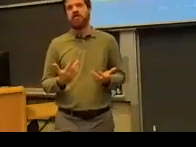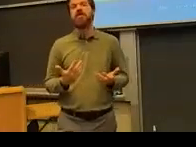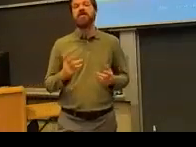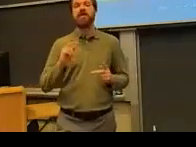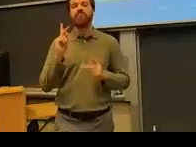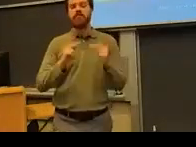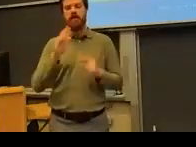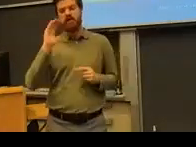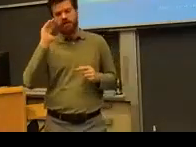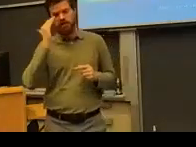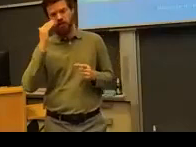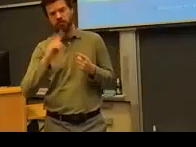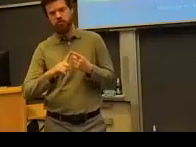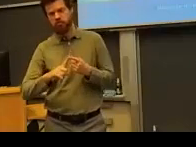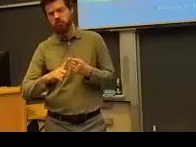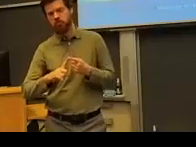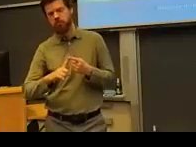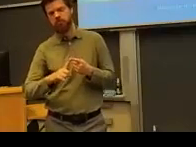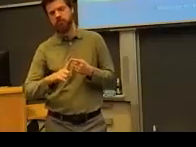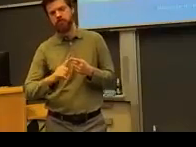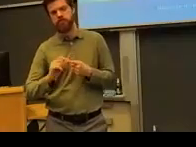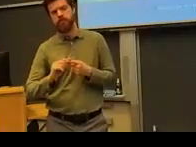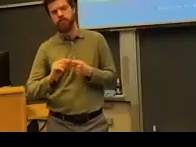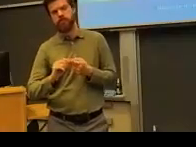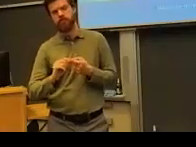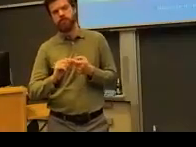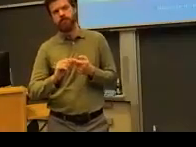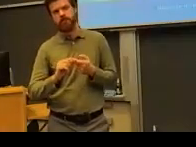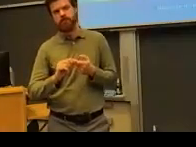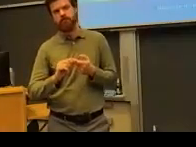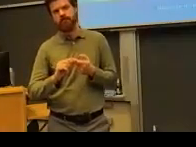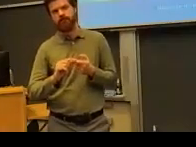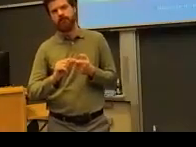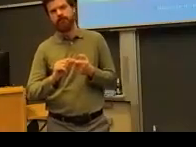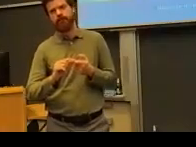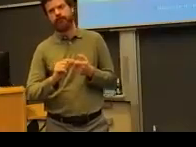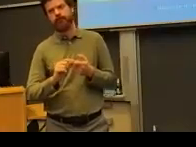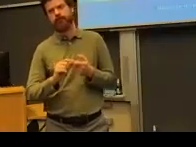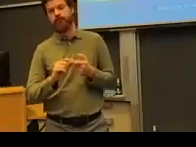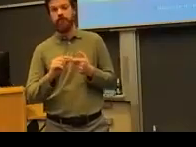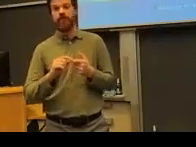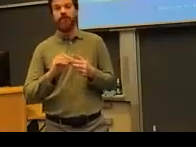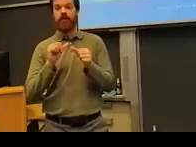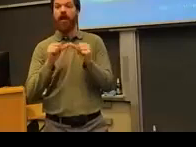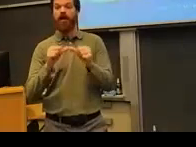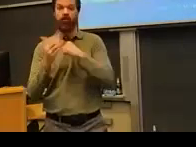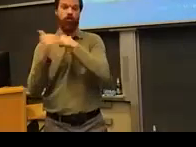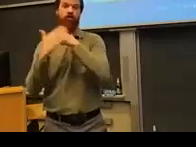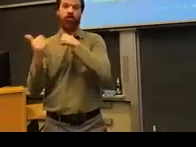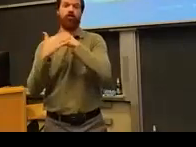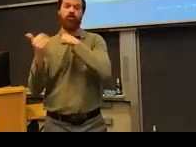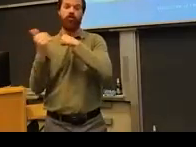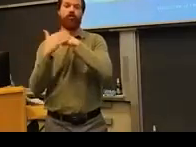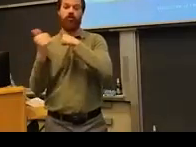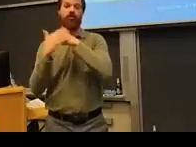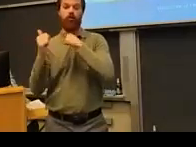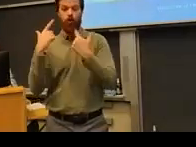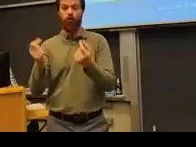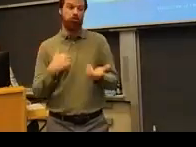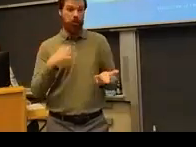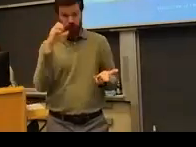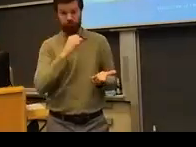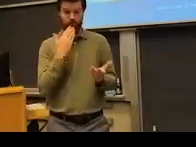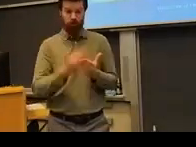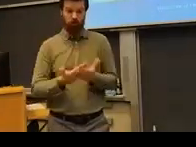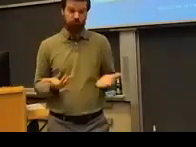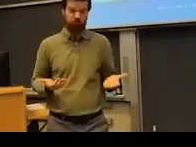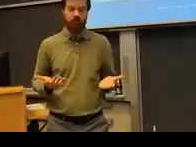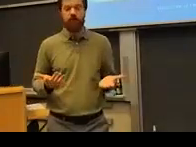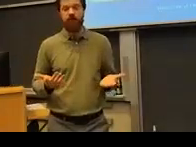to I mean they're constantly calling on me to go so I would assume that's a good thing right so um